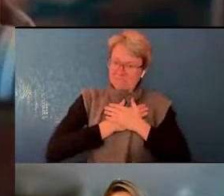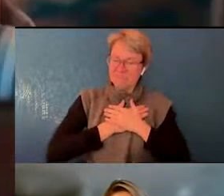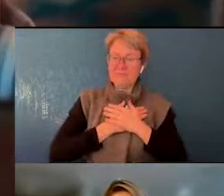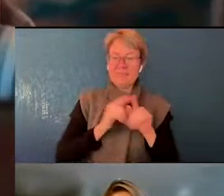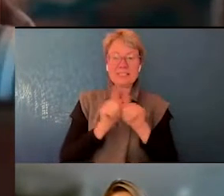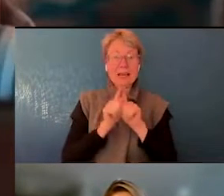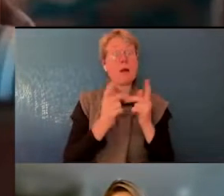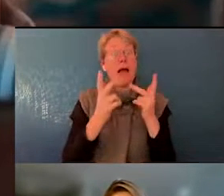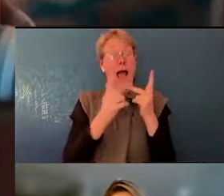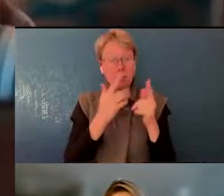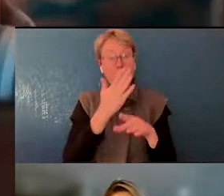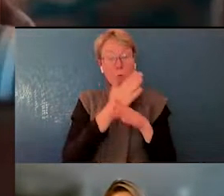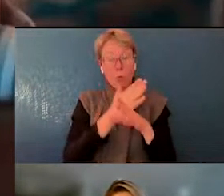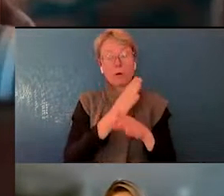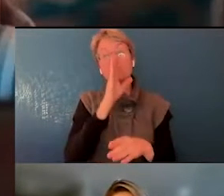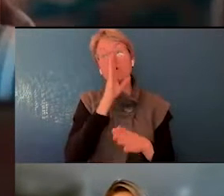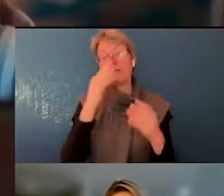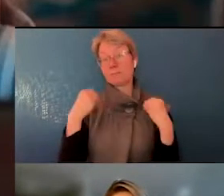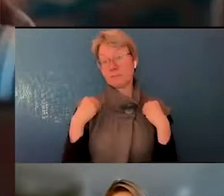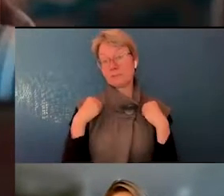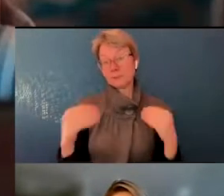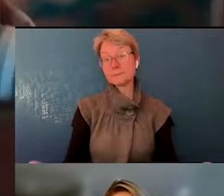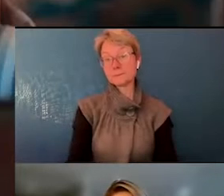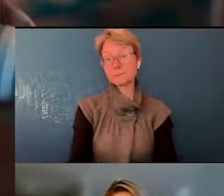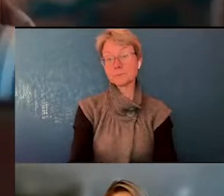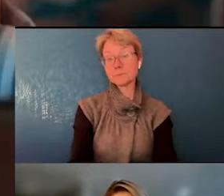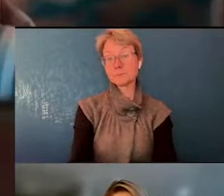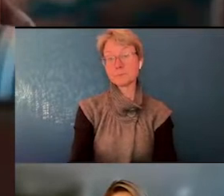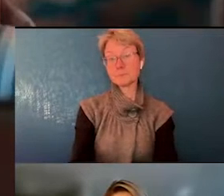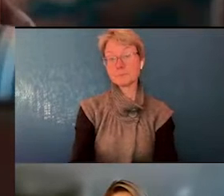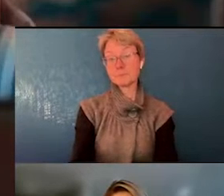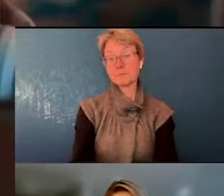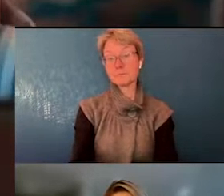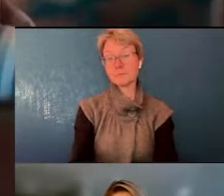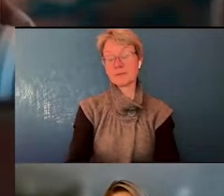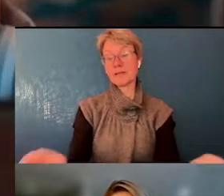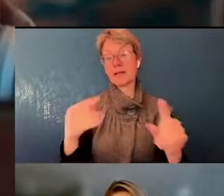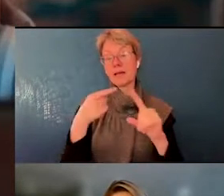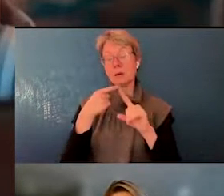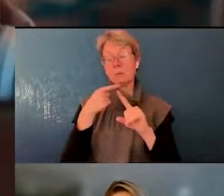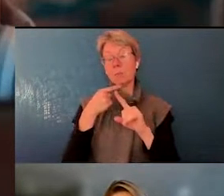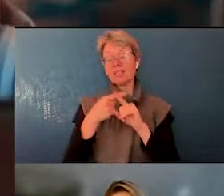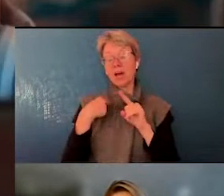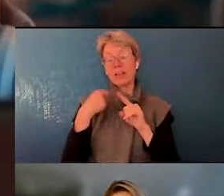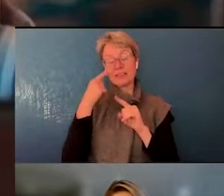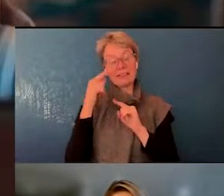work in private practice uh but I definitely think it also uh gives this idea that legal